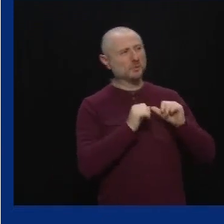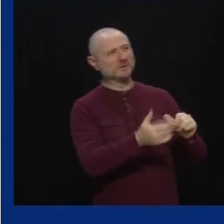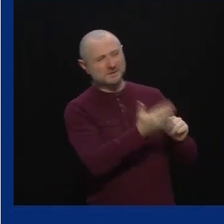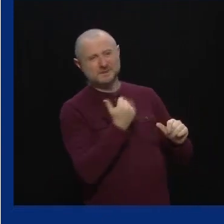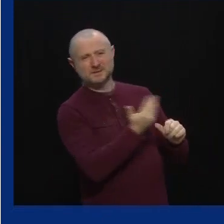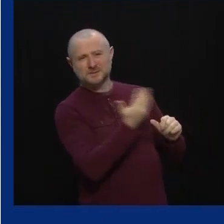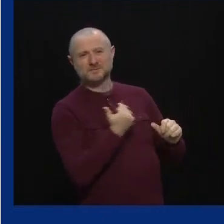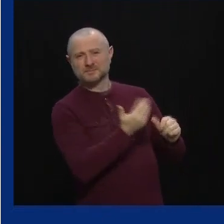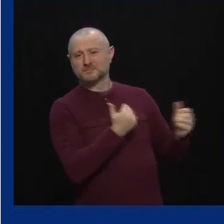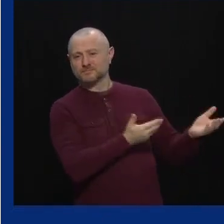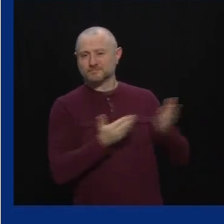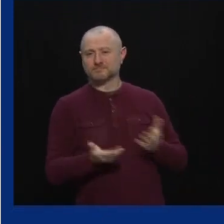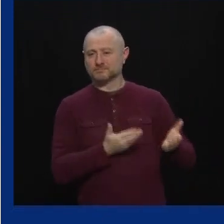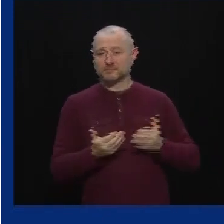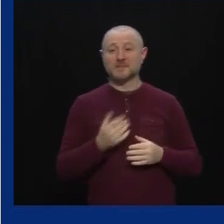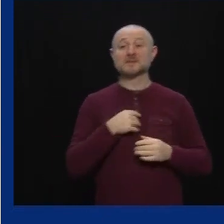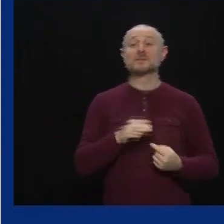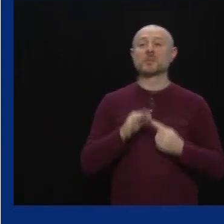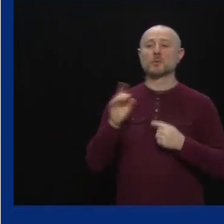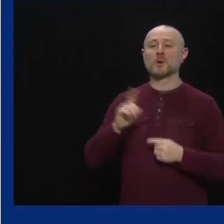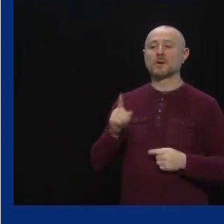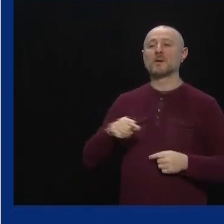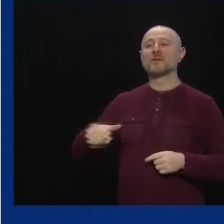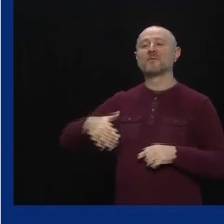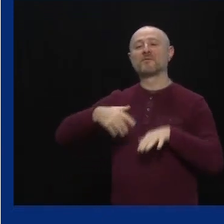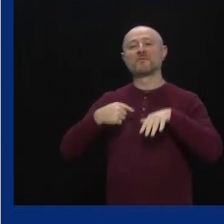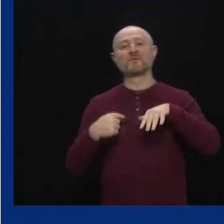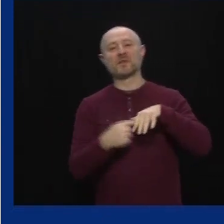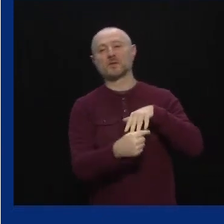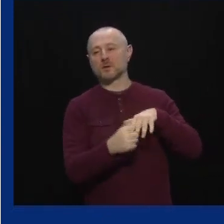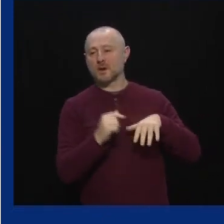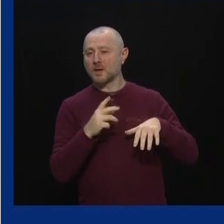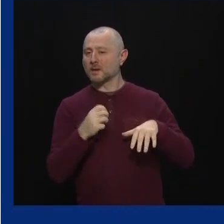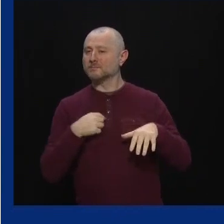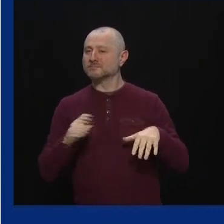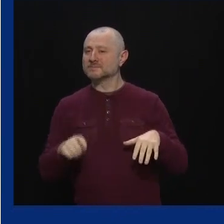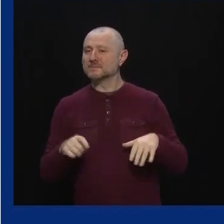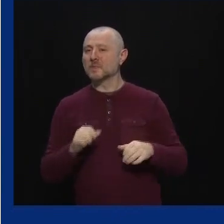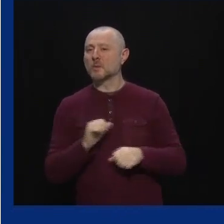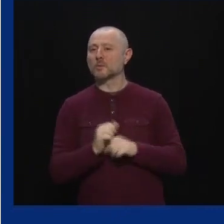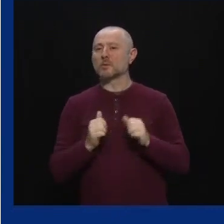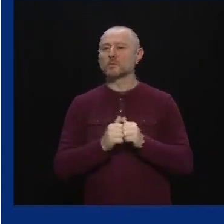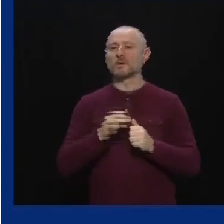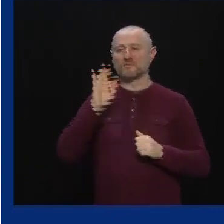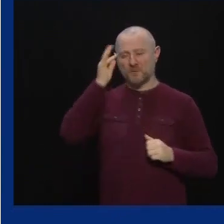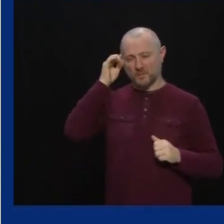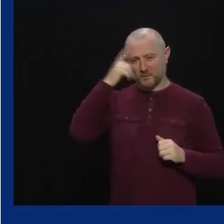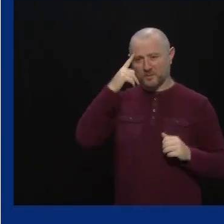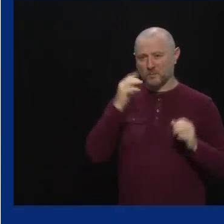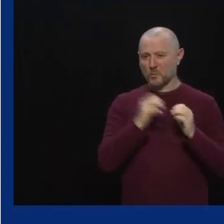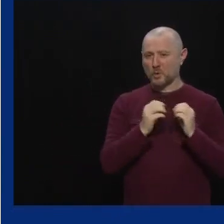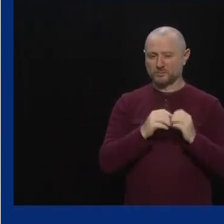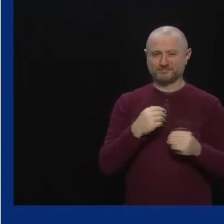NEED ADDITIONAL FEDERAL PUSHING TO GET AS MUCH AS WE CAN FOR NEW YORK STATE, PARTICULARLY